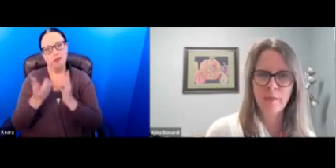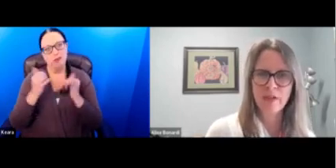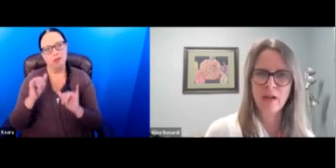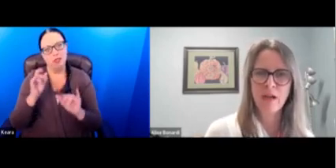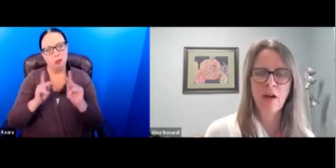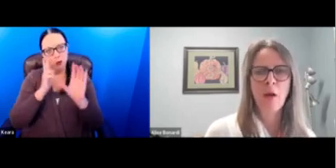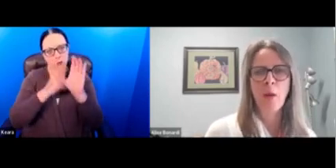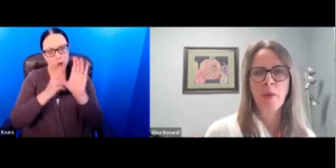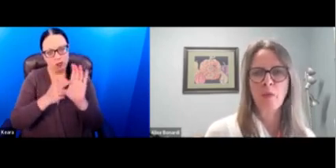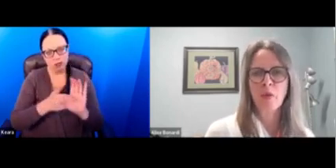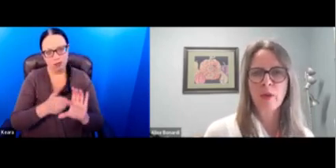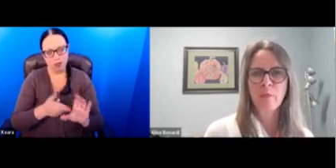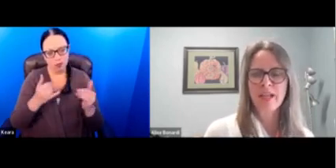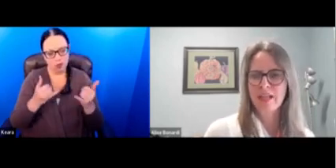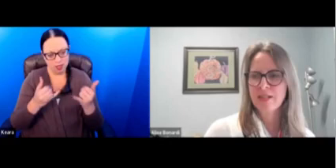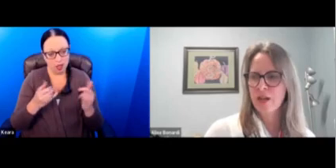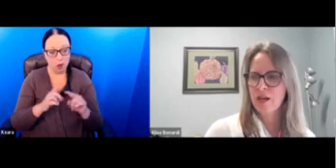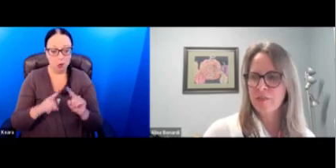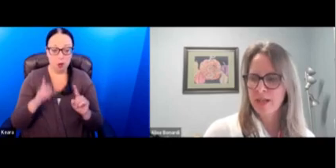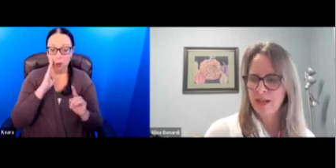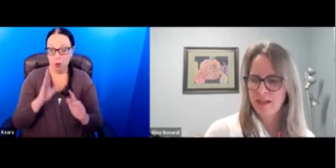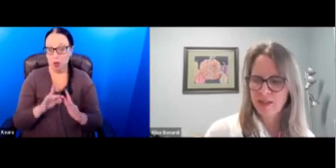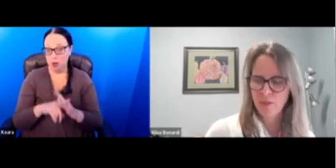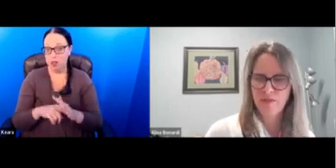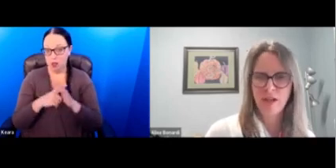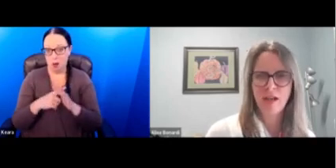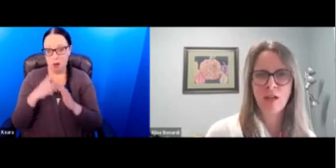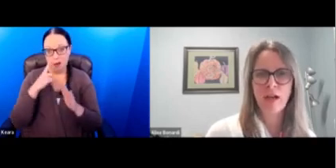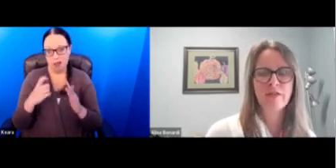webinar. But we will be getting started because we've got a lot